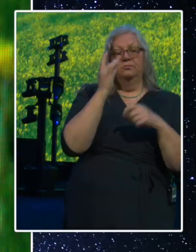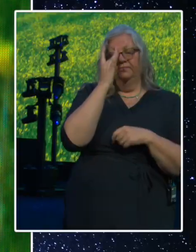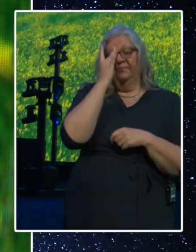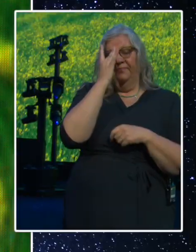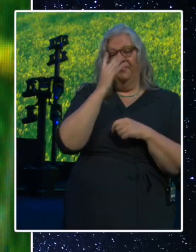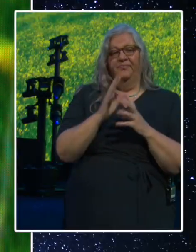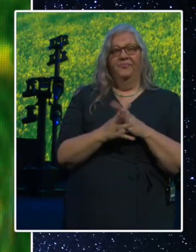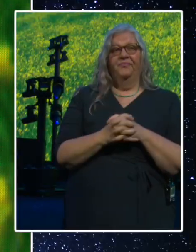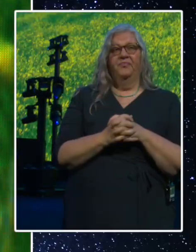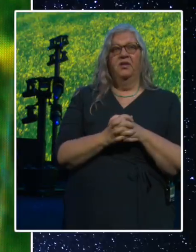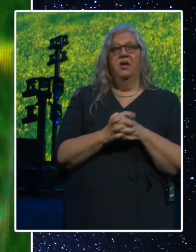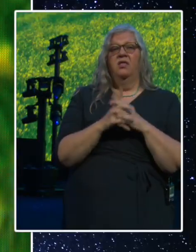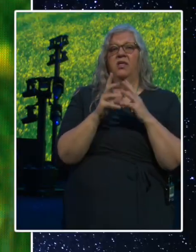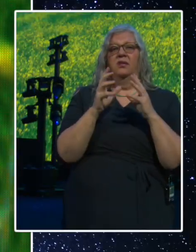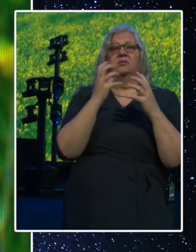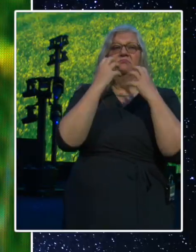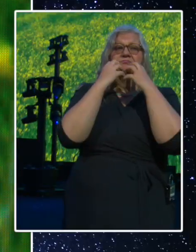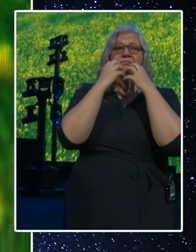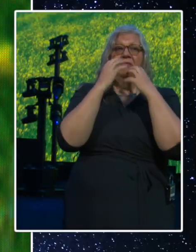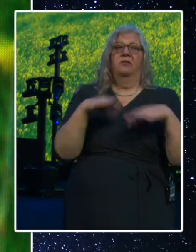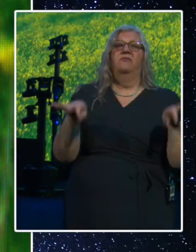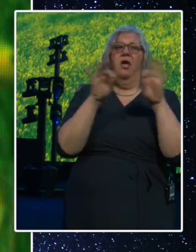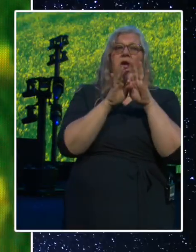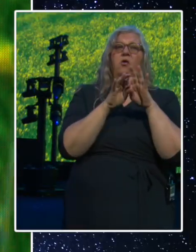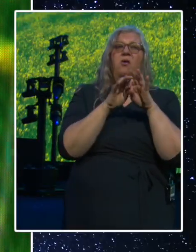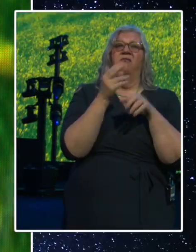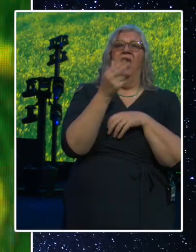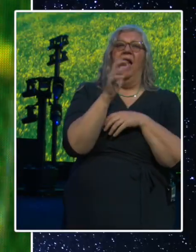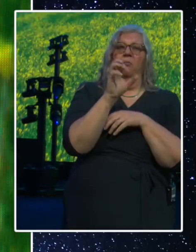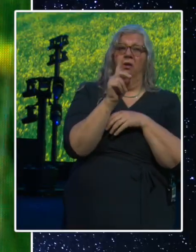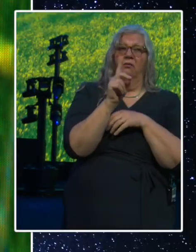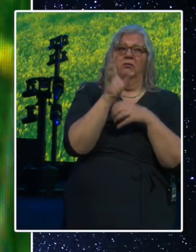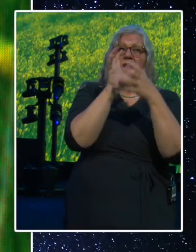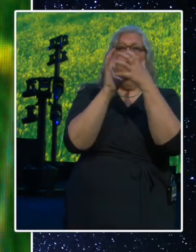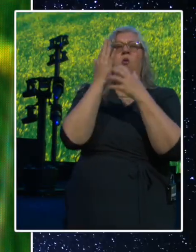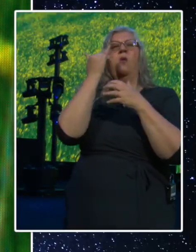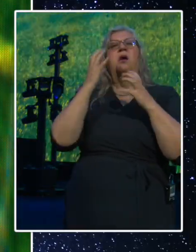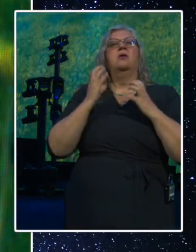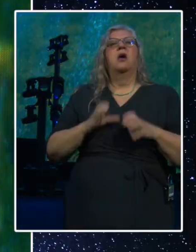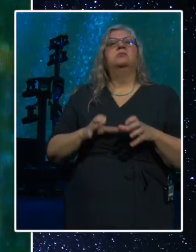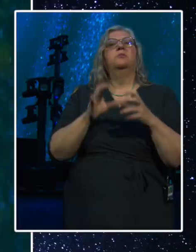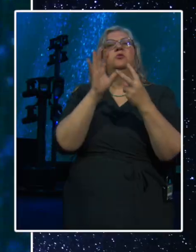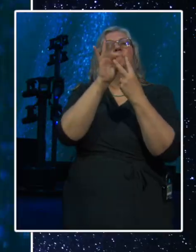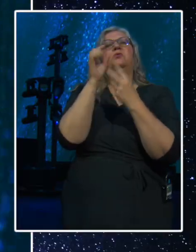This is the value of Hybrid Cloud and that is why customers are choosing GreenLake.